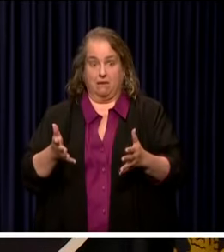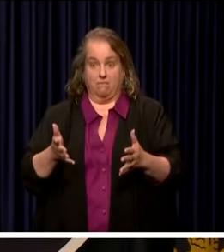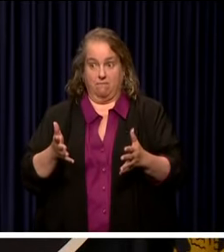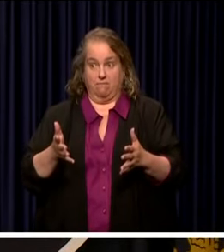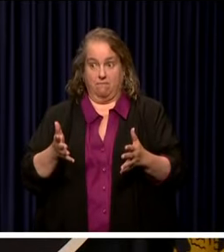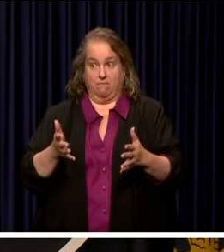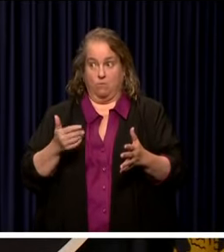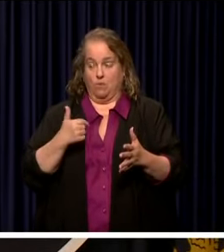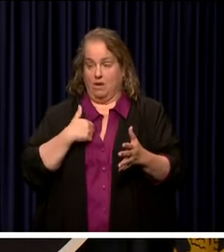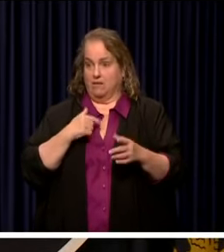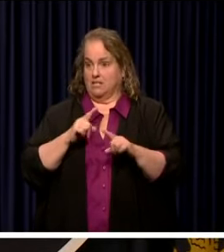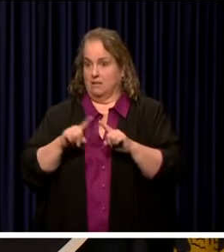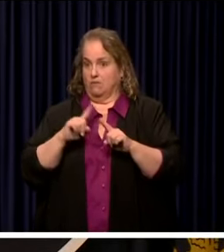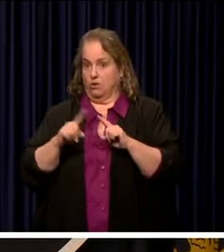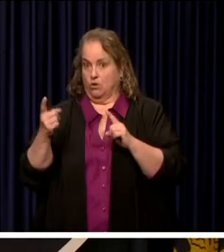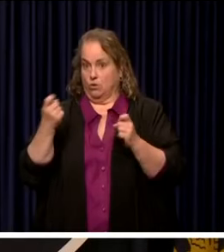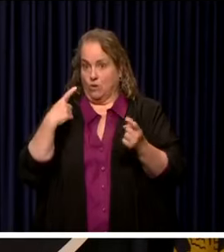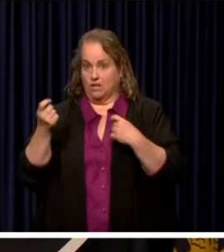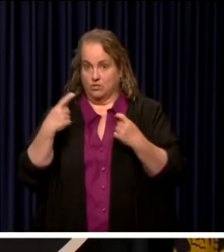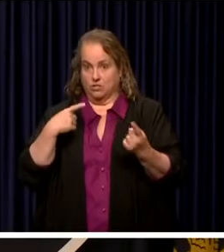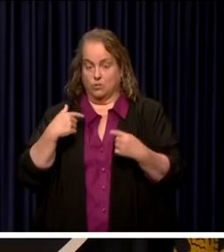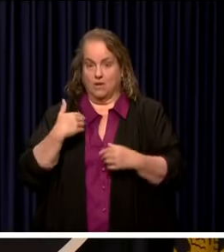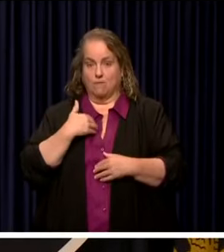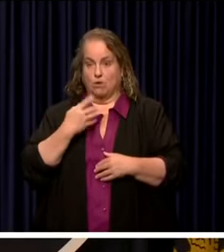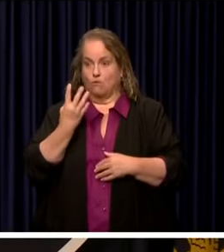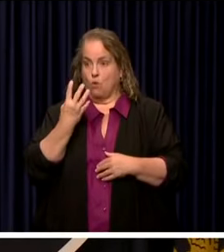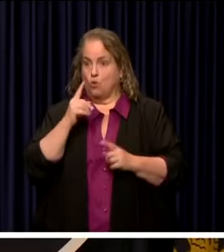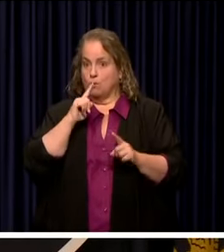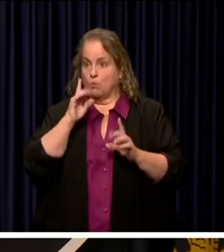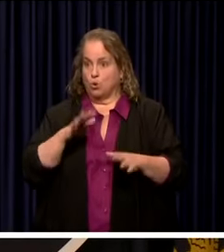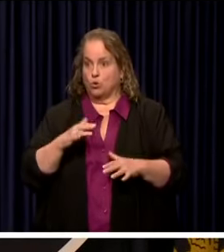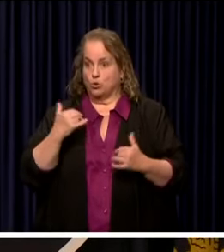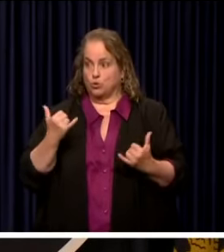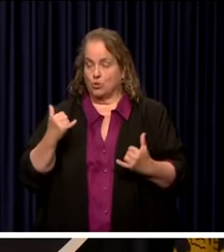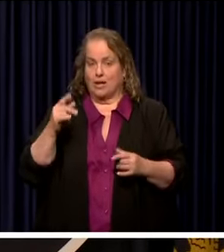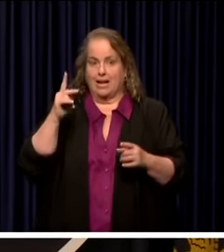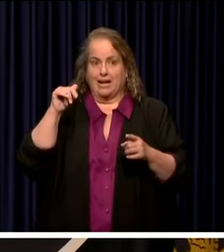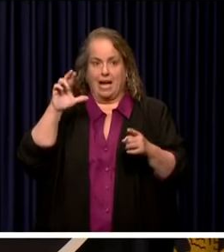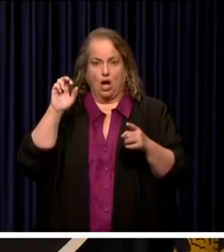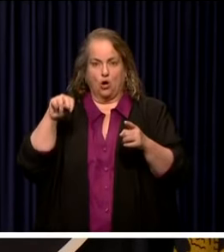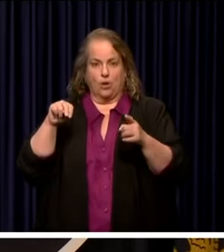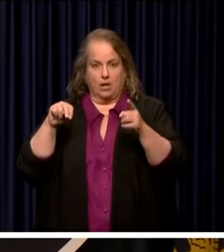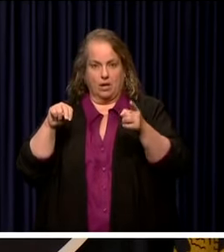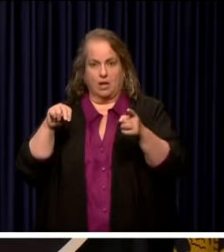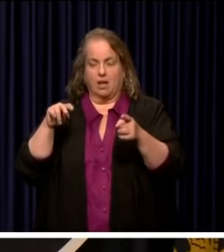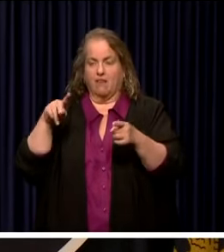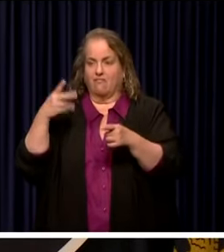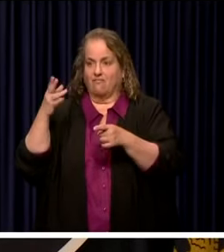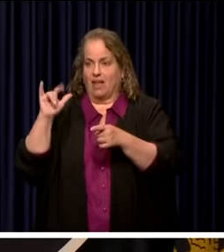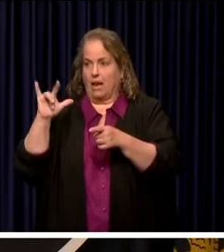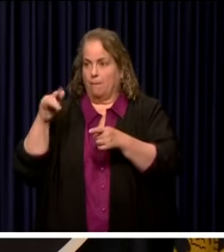CORPS IS OBVIOUSLY A LARGE LABORATORY PROVIDE, SO I WOULD